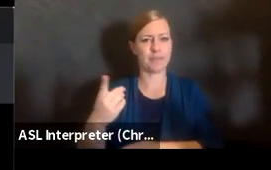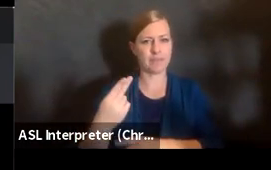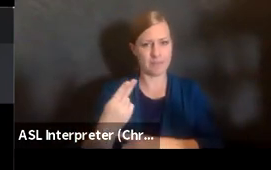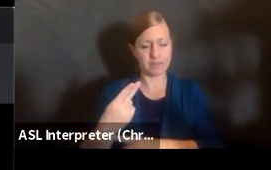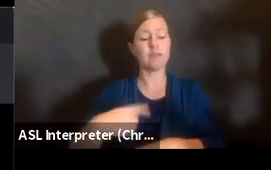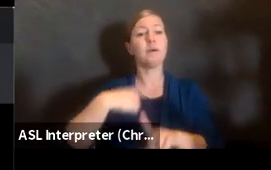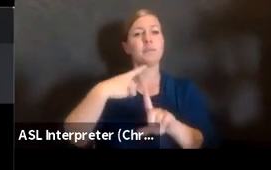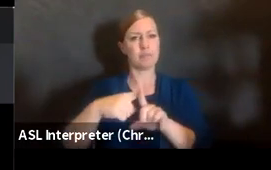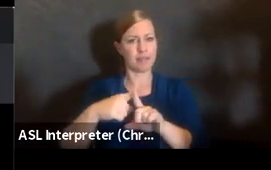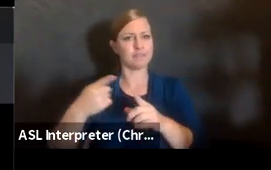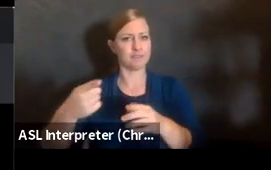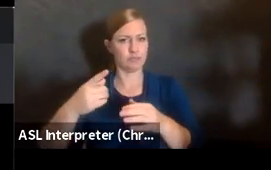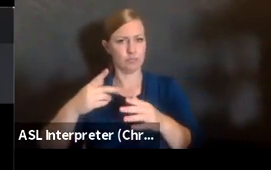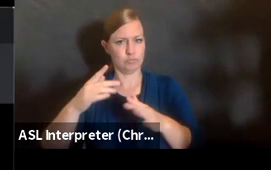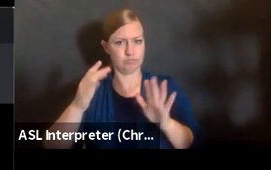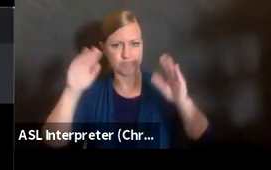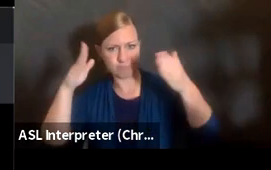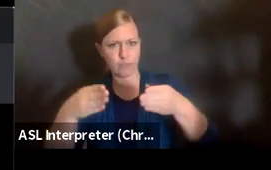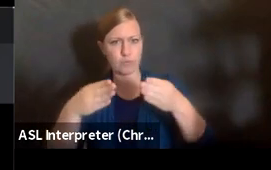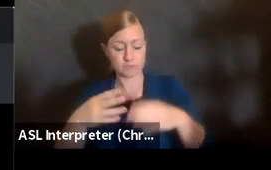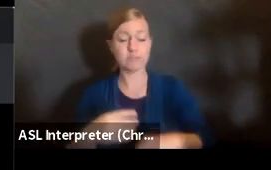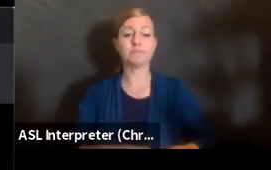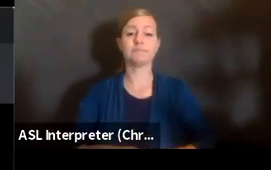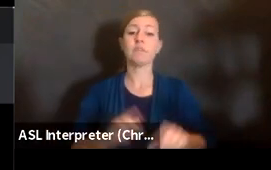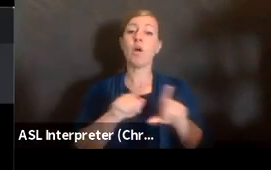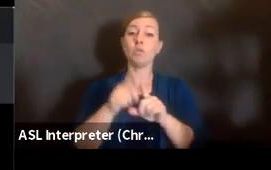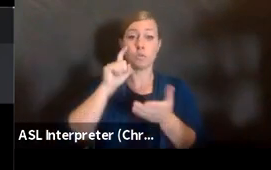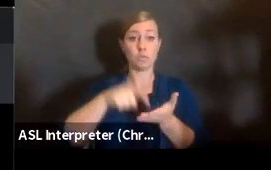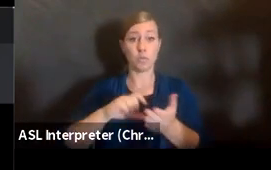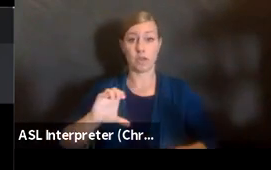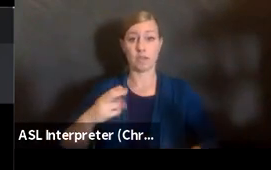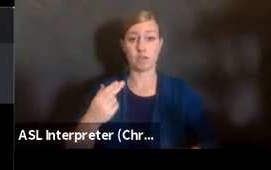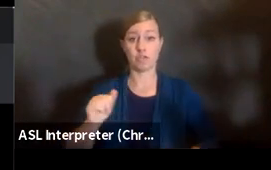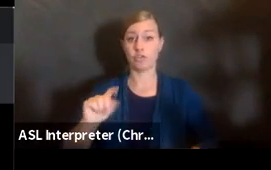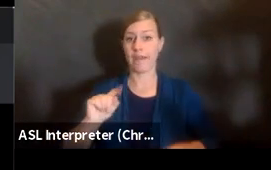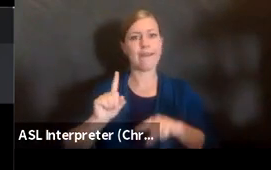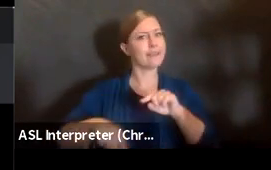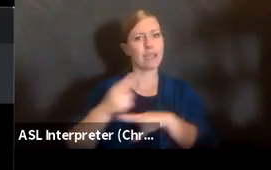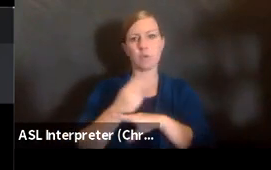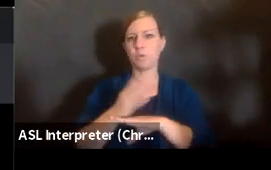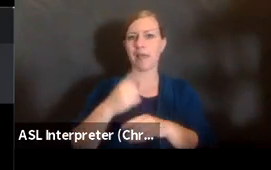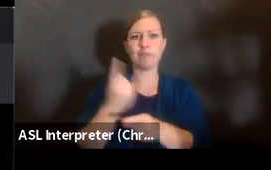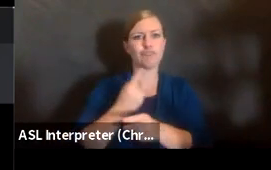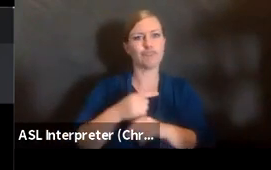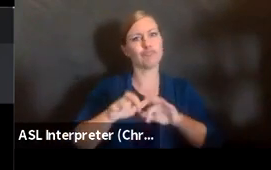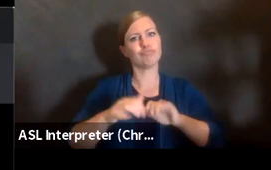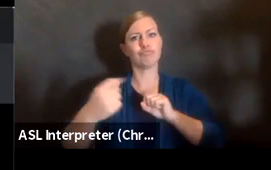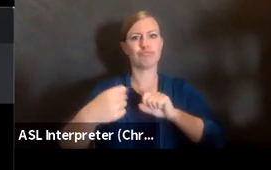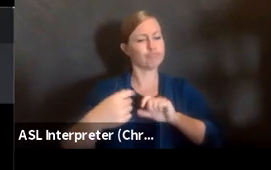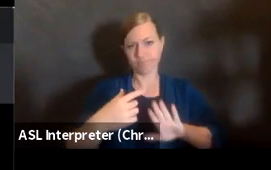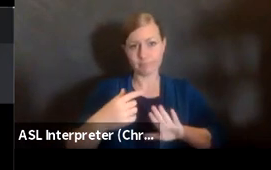Jeff Crawford: But you can get messages from us as we're giving out links like today will give the link to the slide deck. So you have all of the resources and you can go through the slide deck at your own leisure.